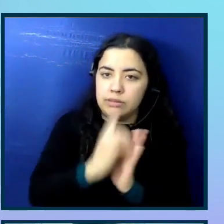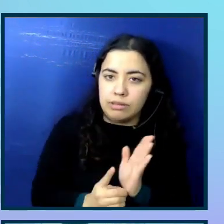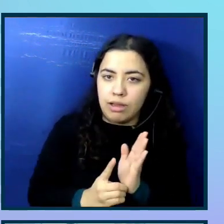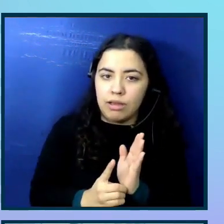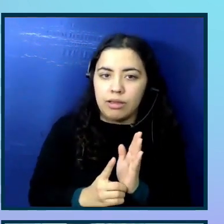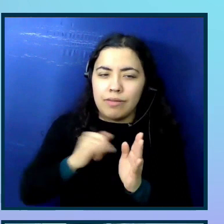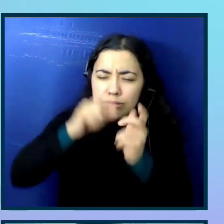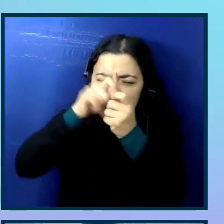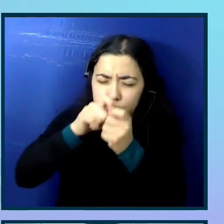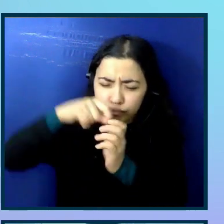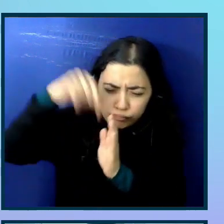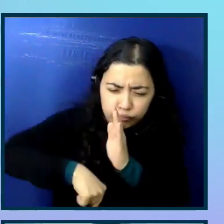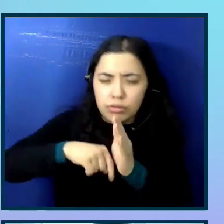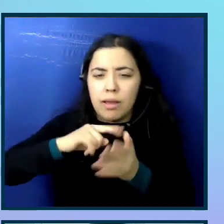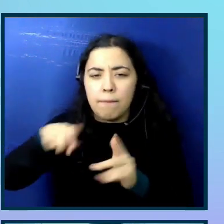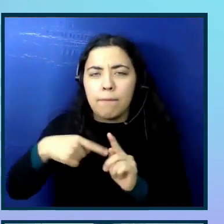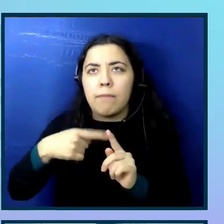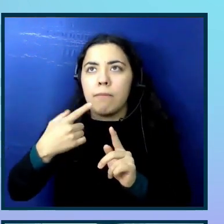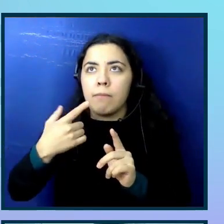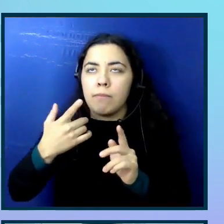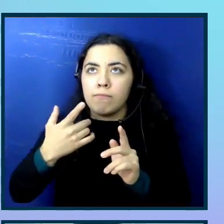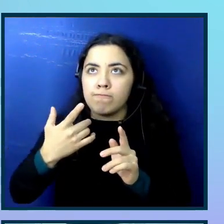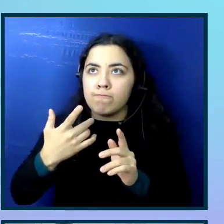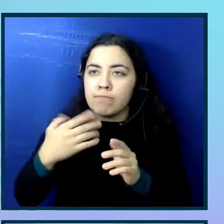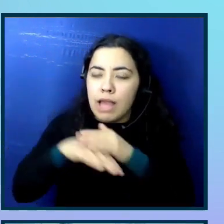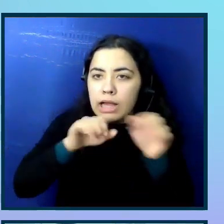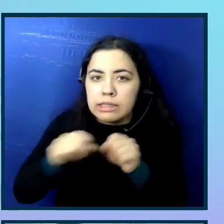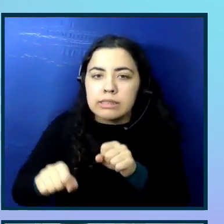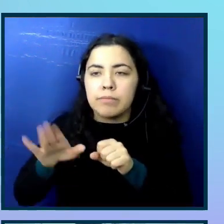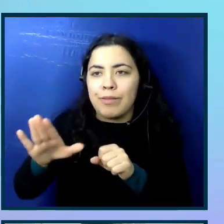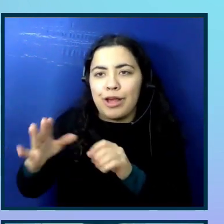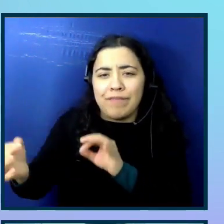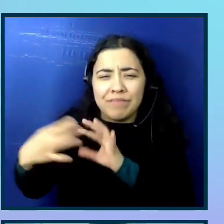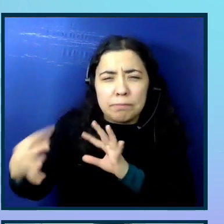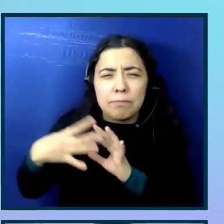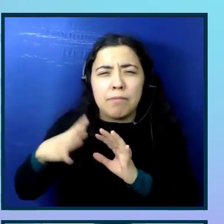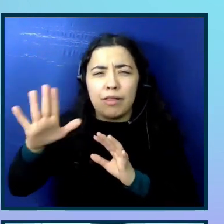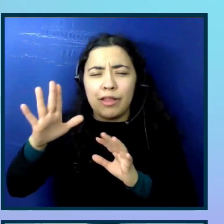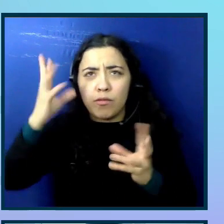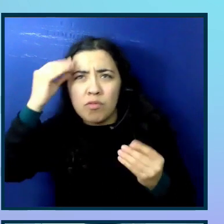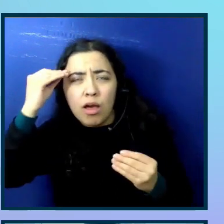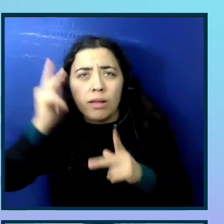and being very intentional about capturing insights and feedback from participants that have disabilities